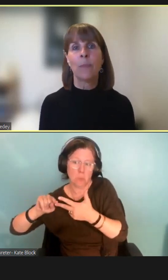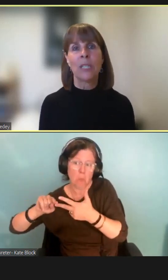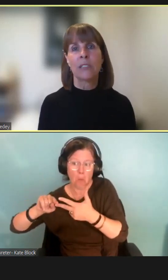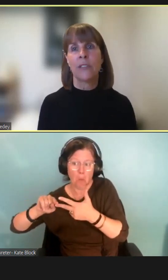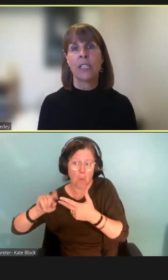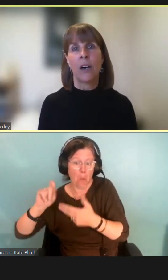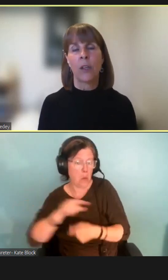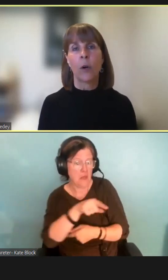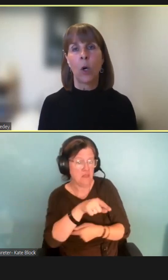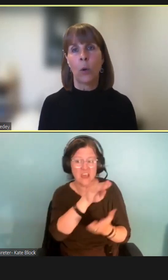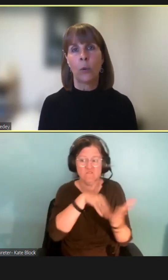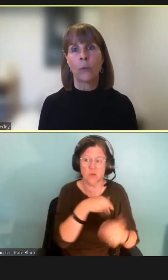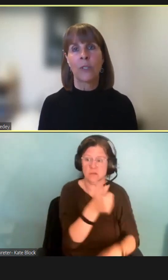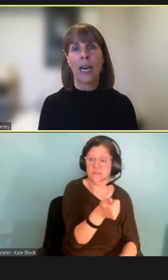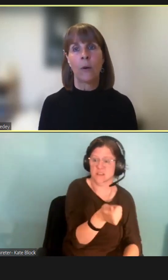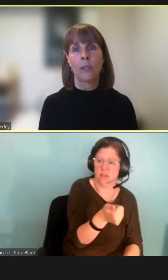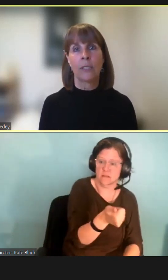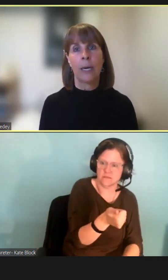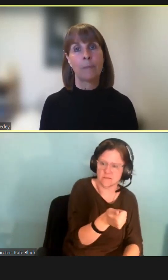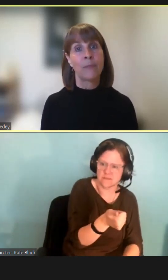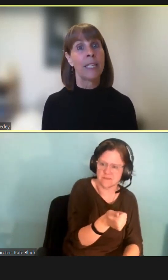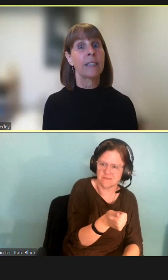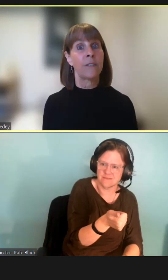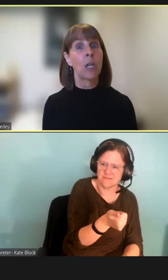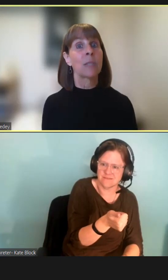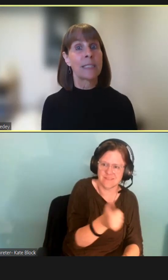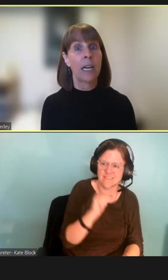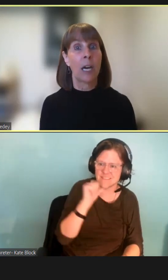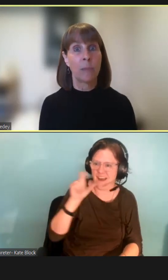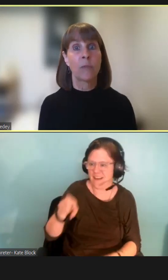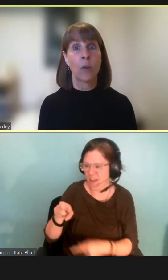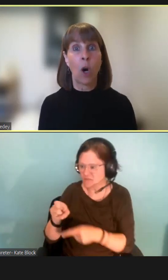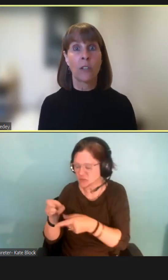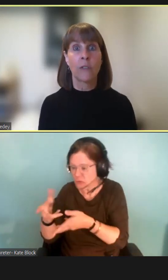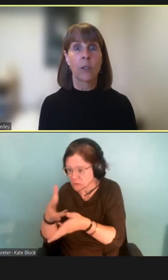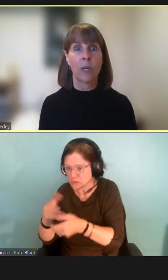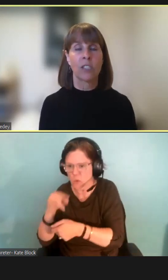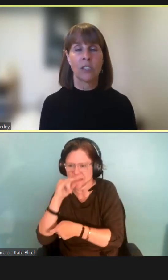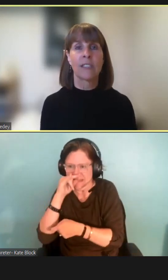of it on their own without um taking the family's time for all of the questions